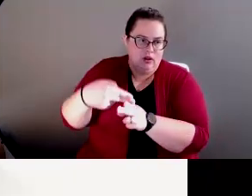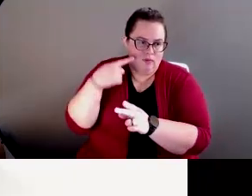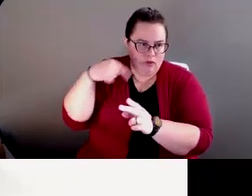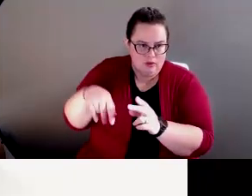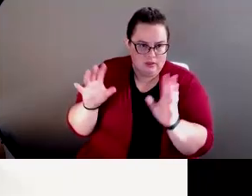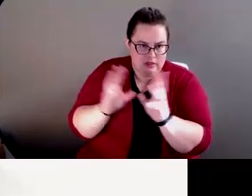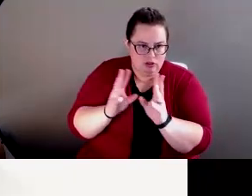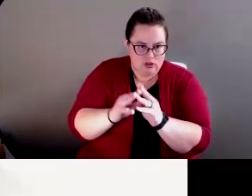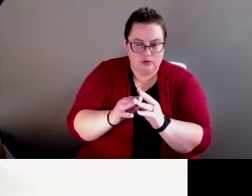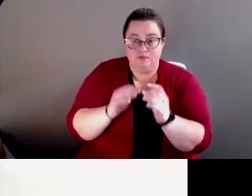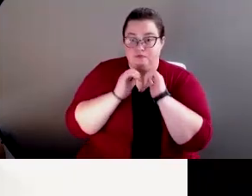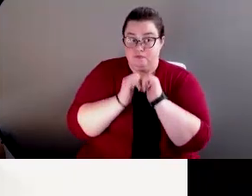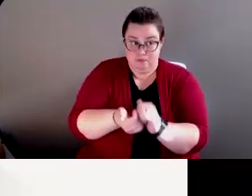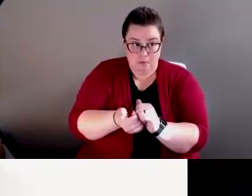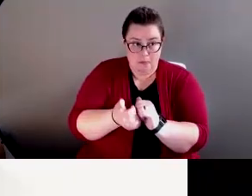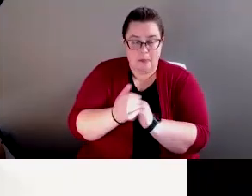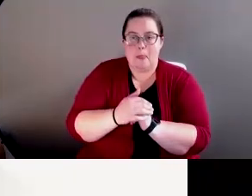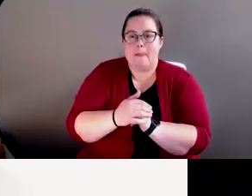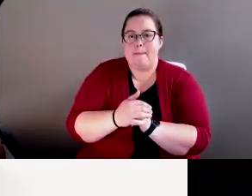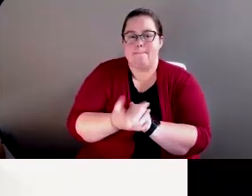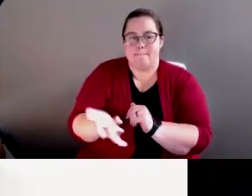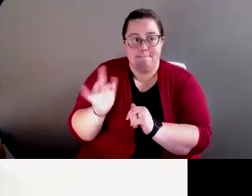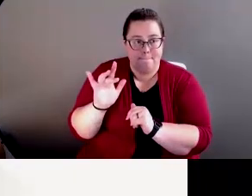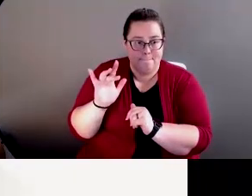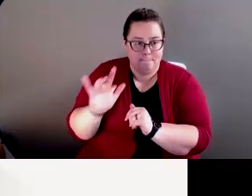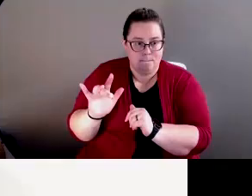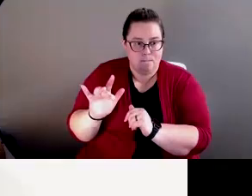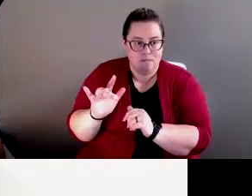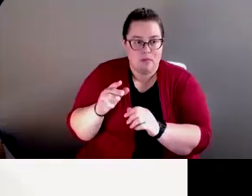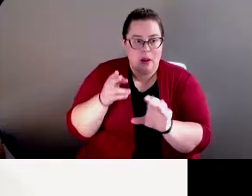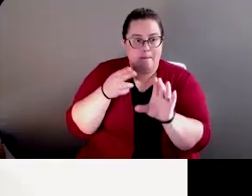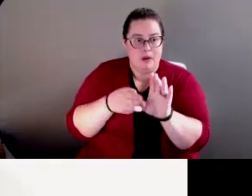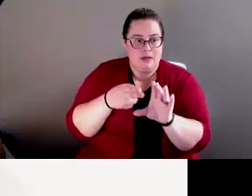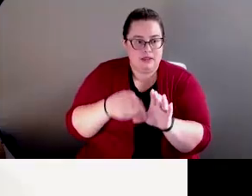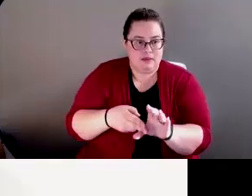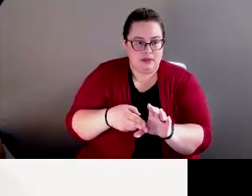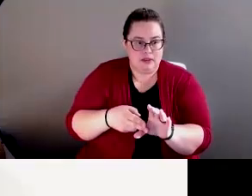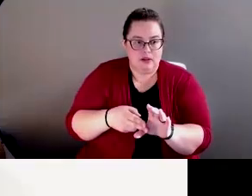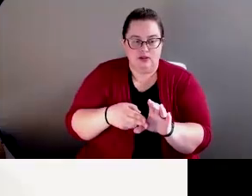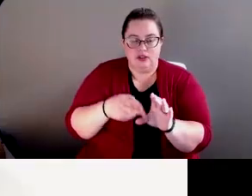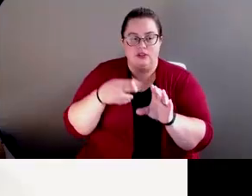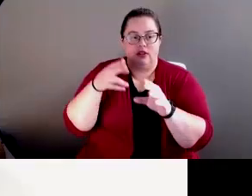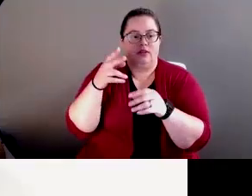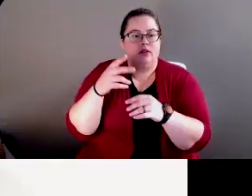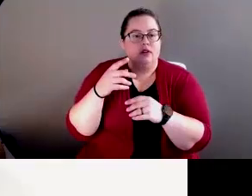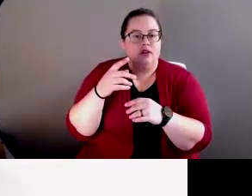So to change your name, you want to tab or you want to access the participant button on the Zoom toolbar,